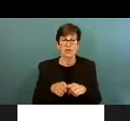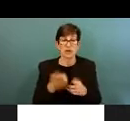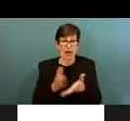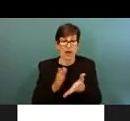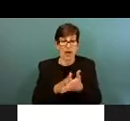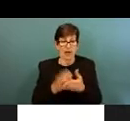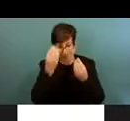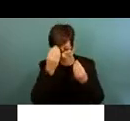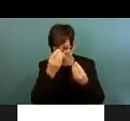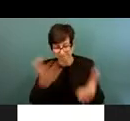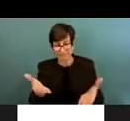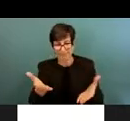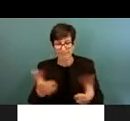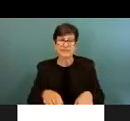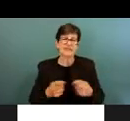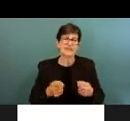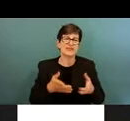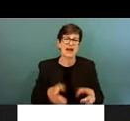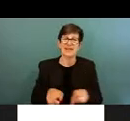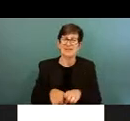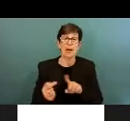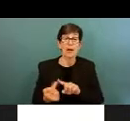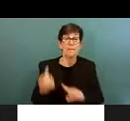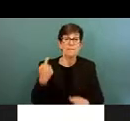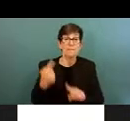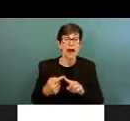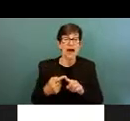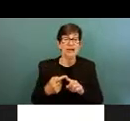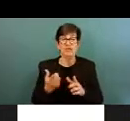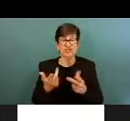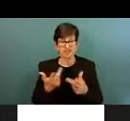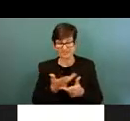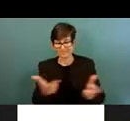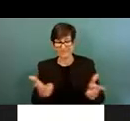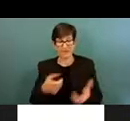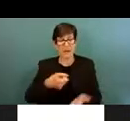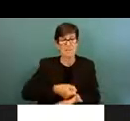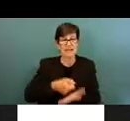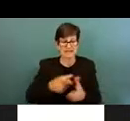So rather than releasing just a very basic data set and the detailed report, we've developed